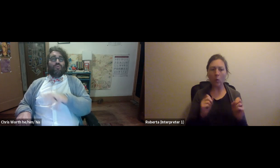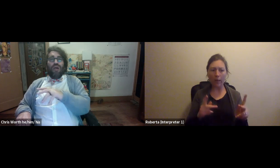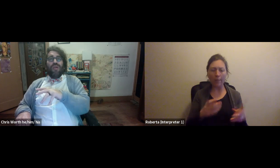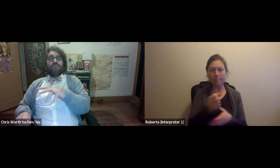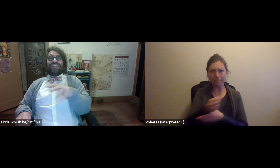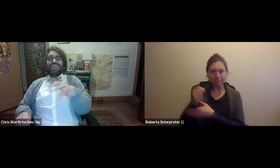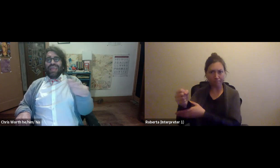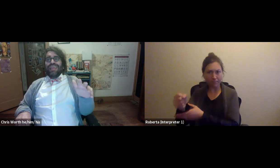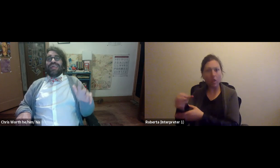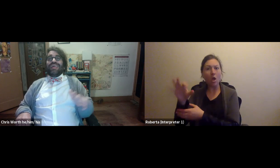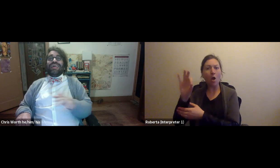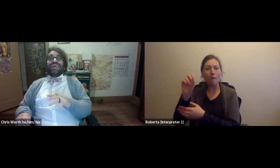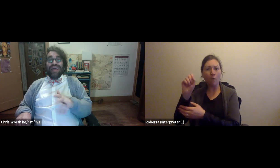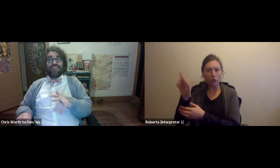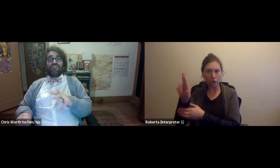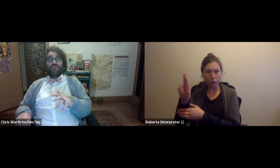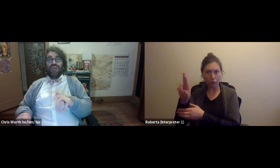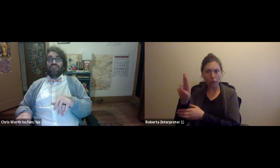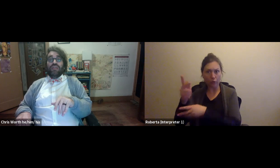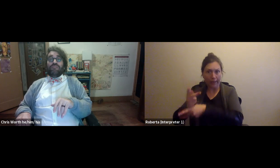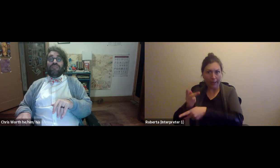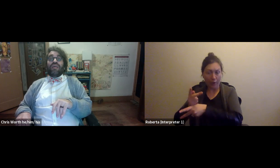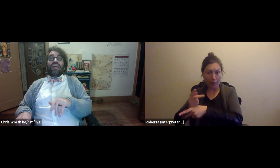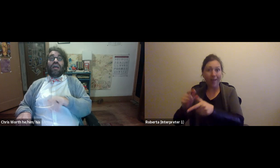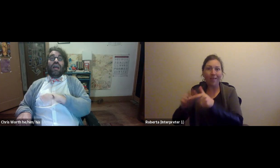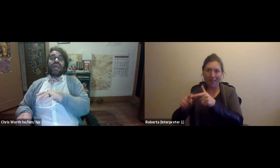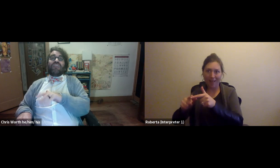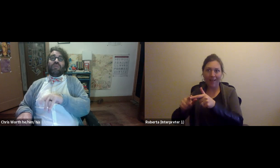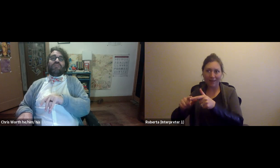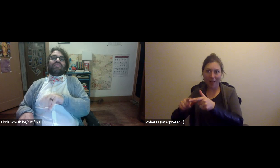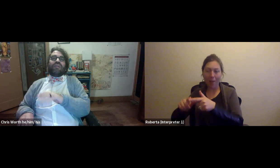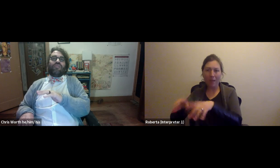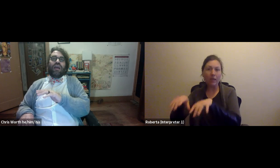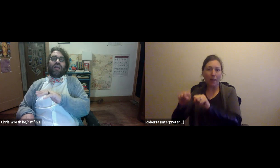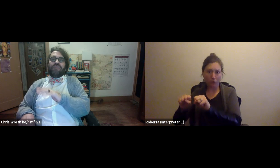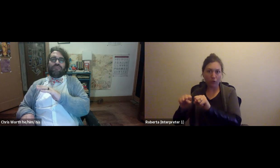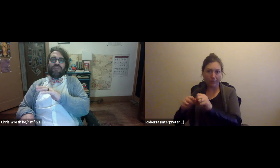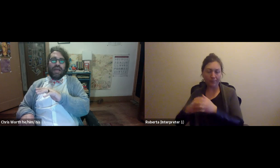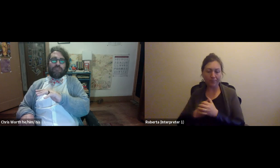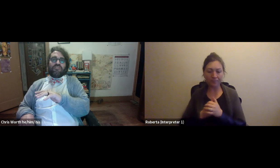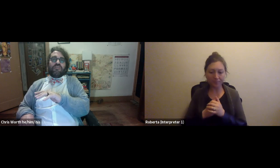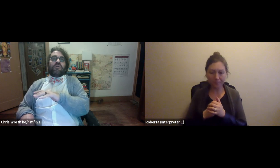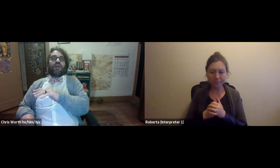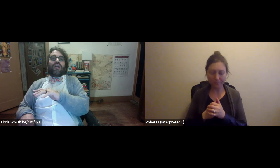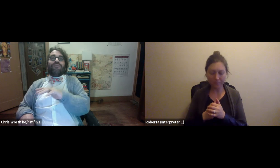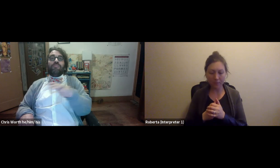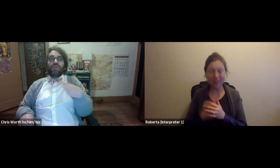While I was in that situation, I experienced a lot of different types of abuse.